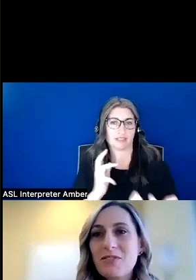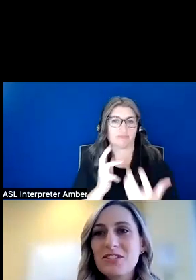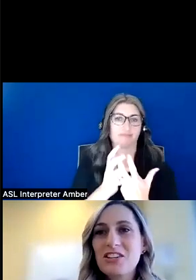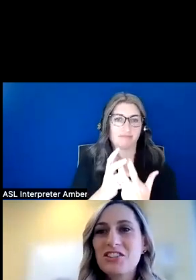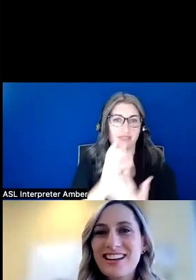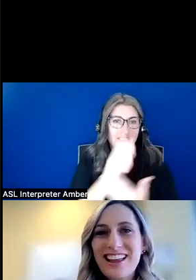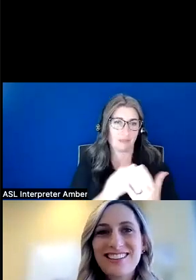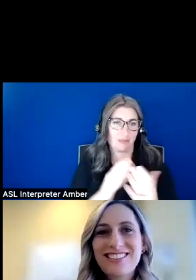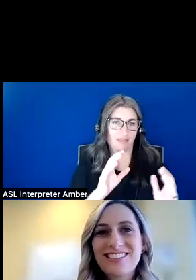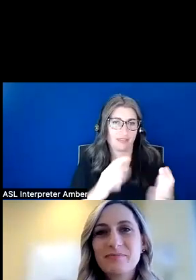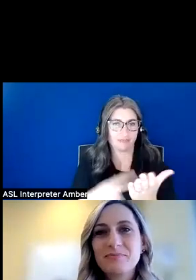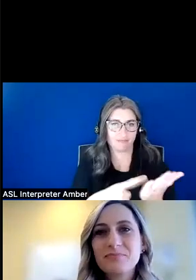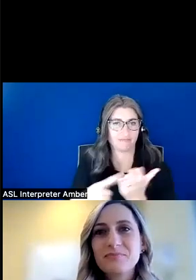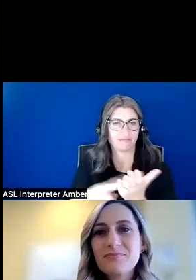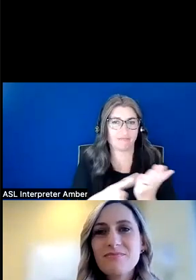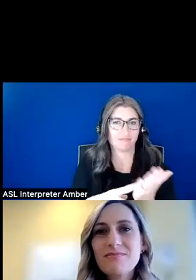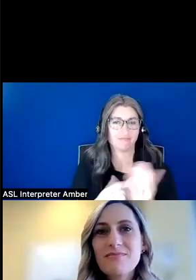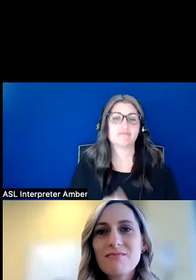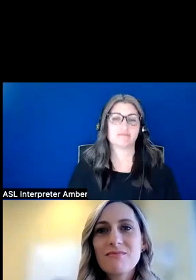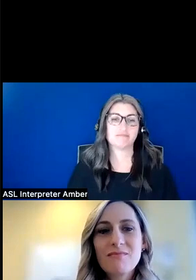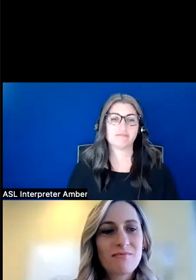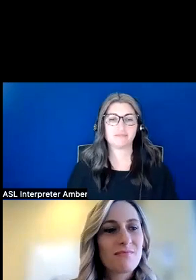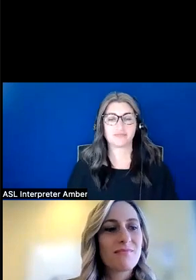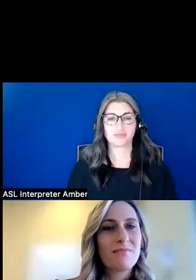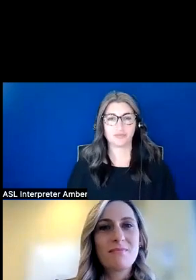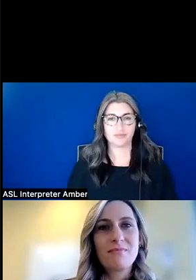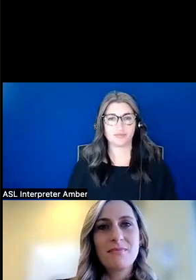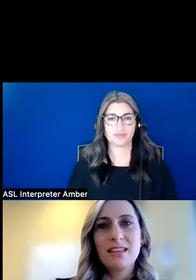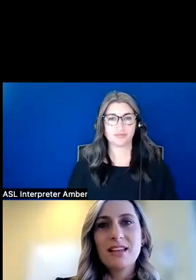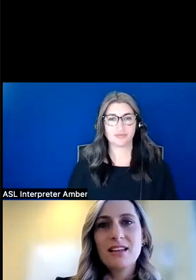conversation today. Great!